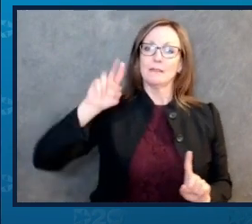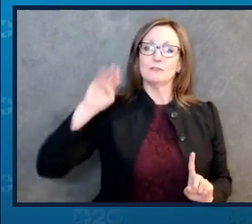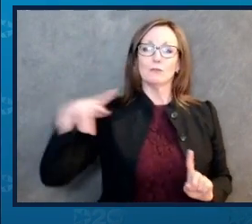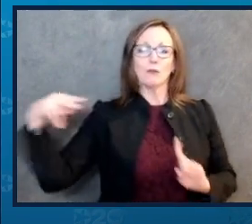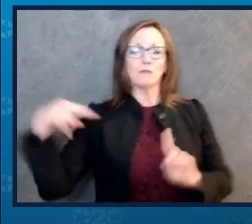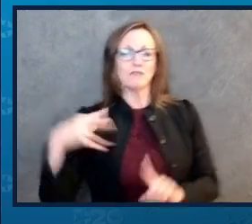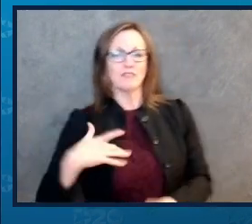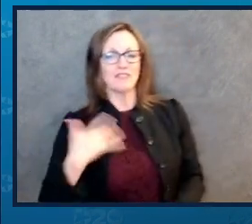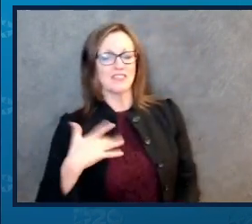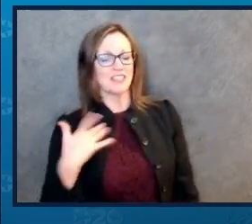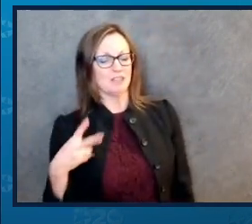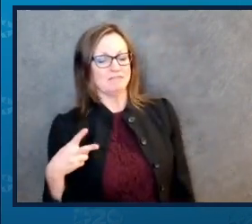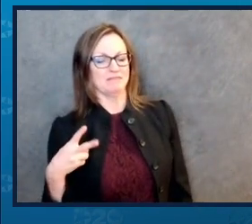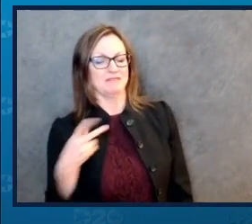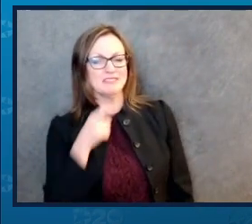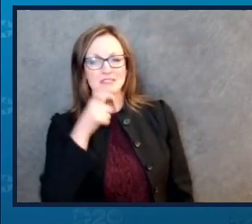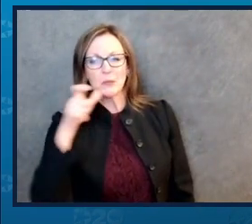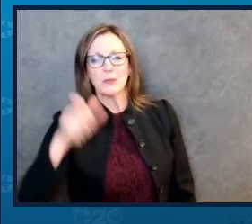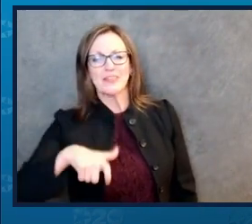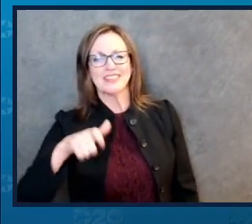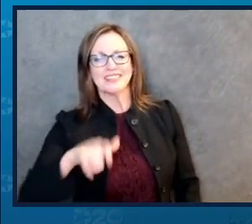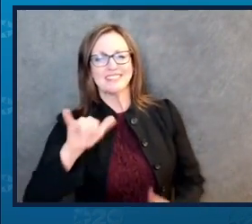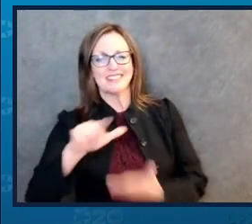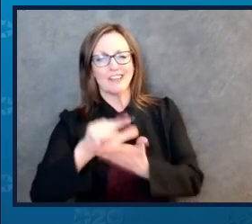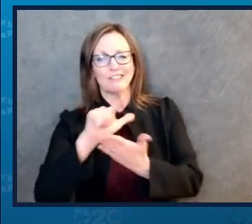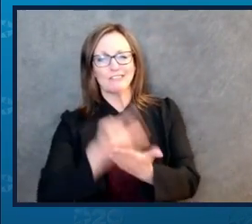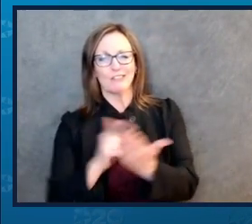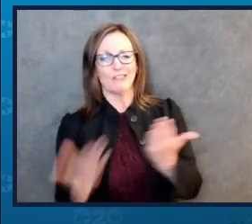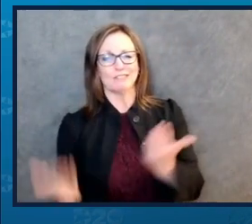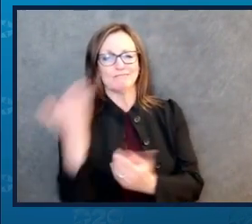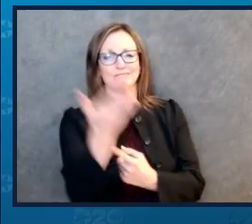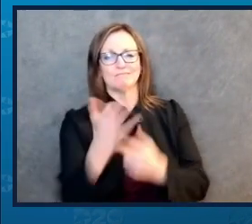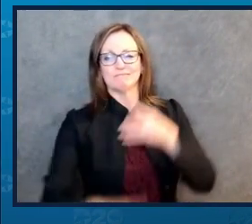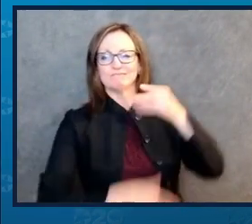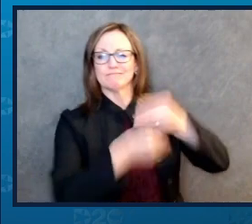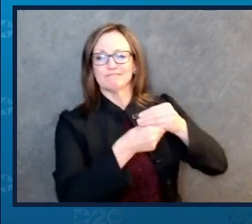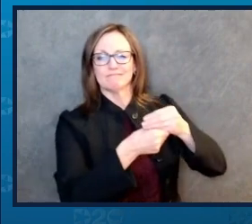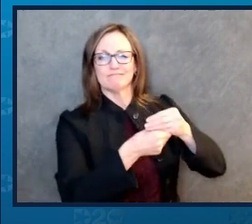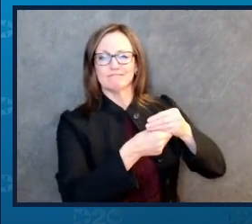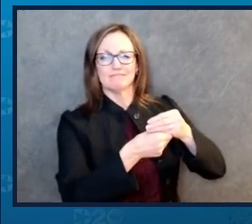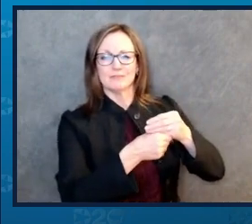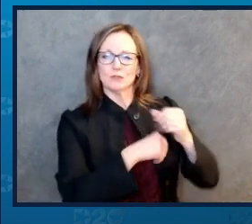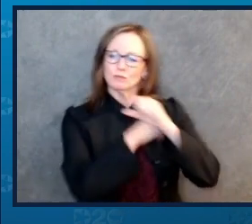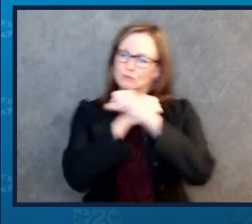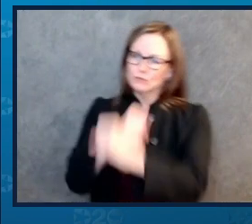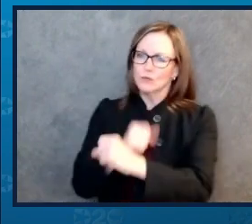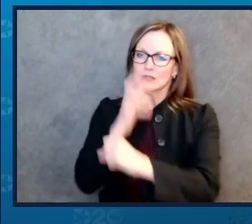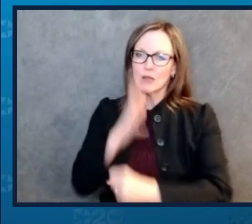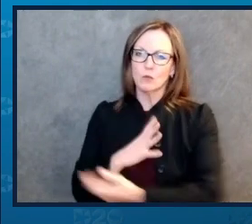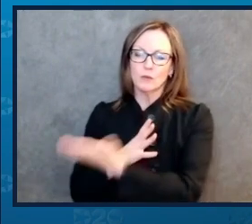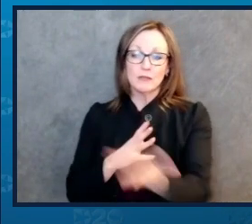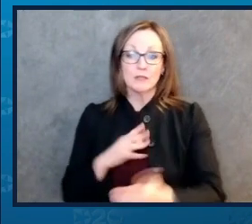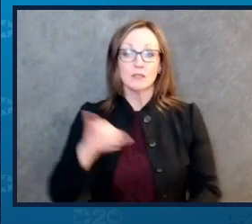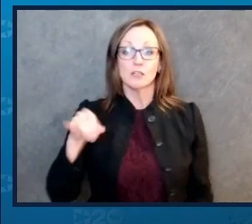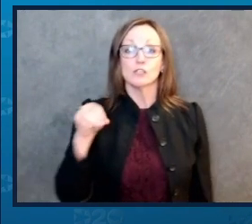HE IS TENACIOUS. JOE PERSEVERED AND HE IS GOOD AT PERSUASION. THEY ARE DOING NOTHING.